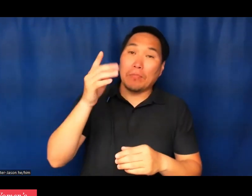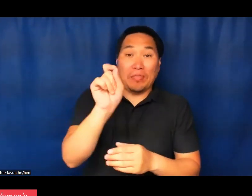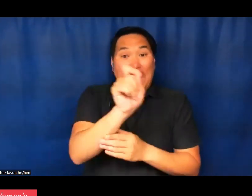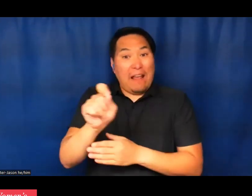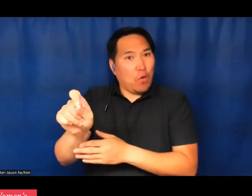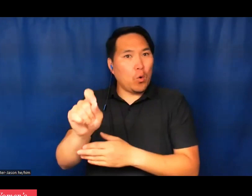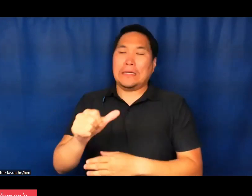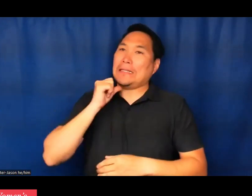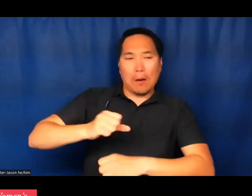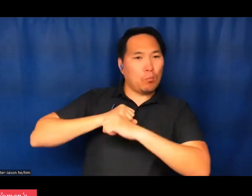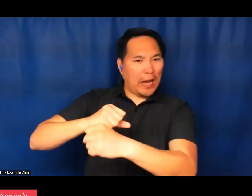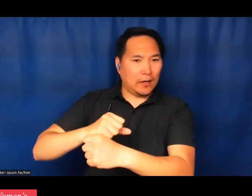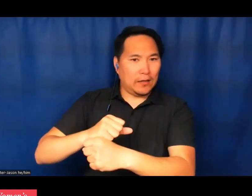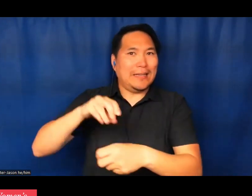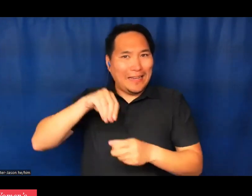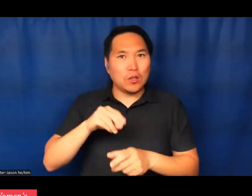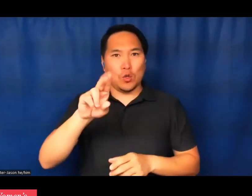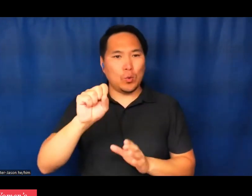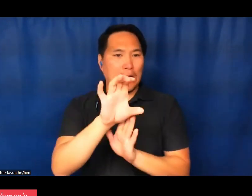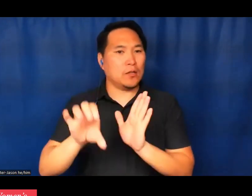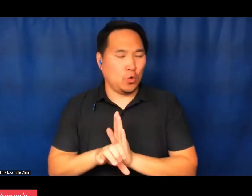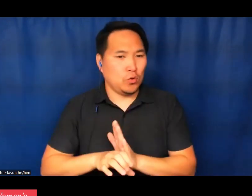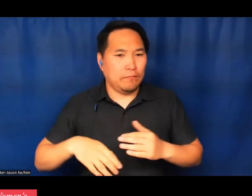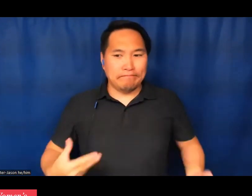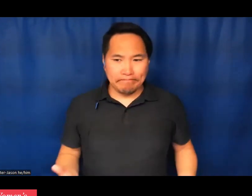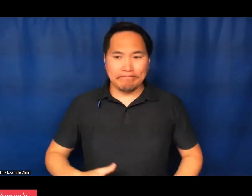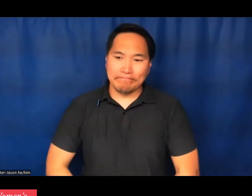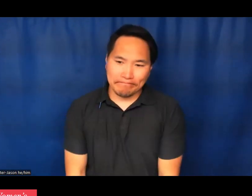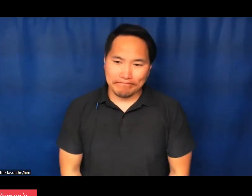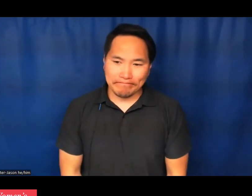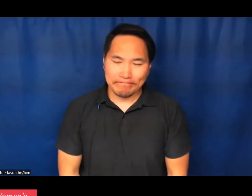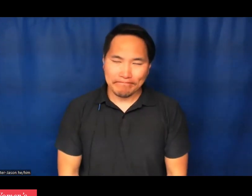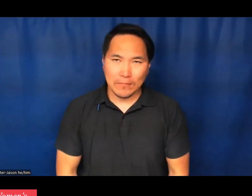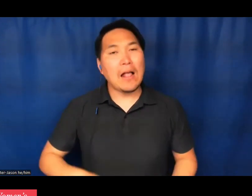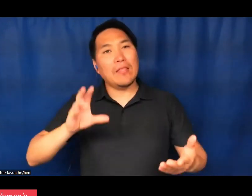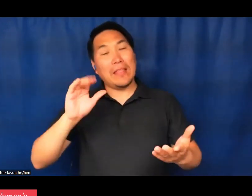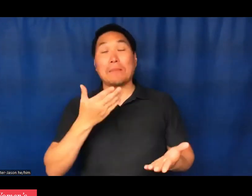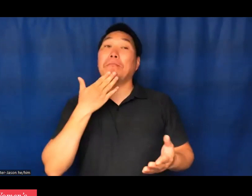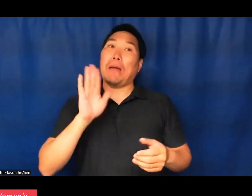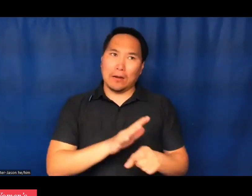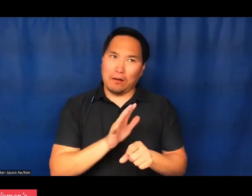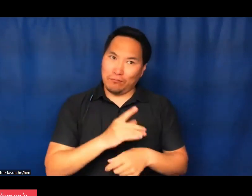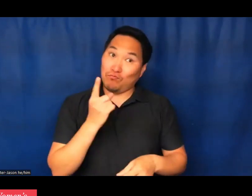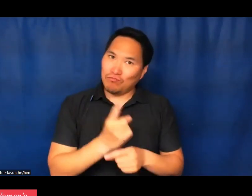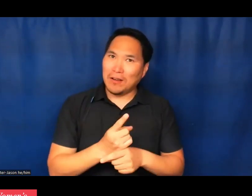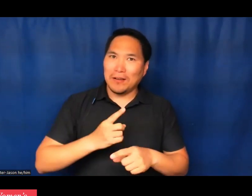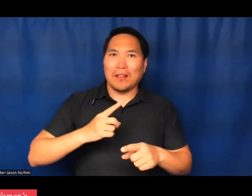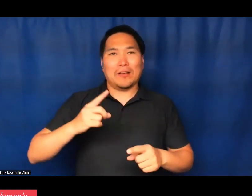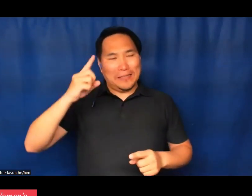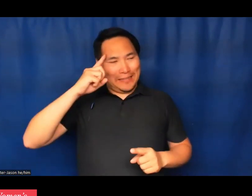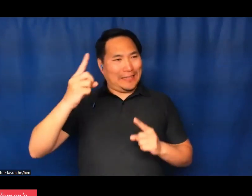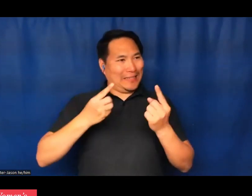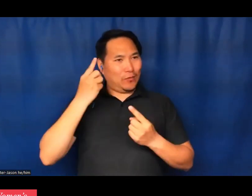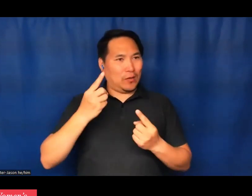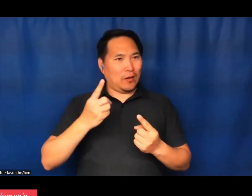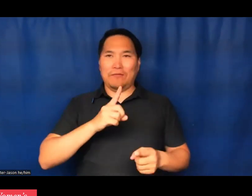henceforth under the federal constitution.So that enough in terms of very stunted approach